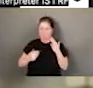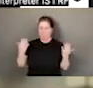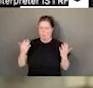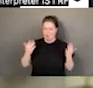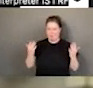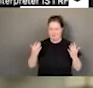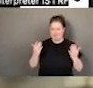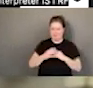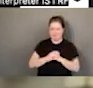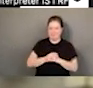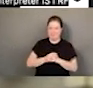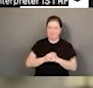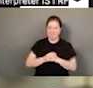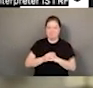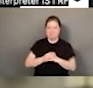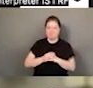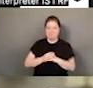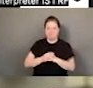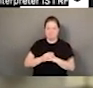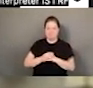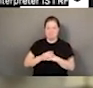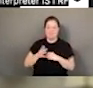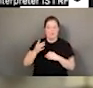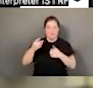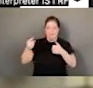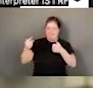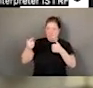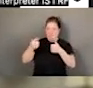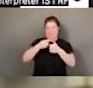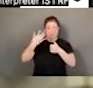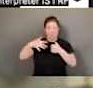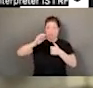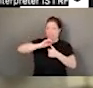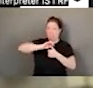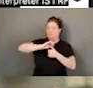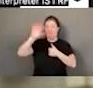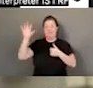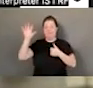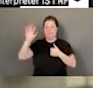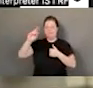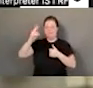the most obvious one that we found was that the service that had the most text